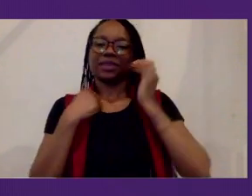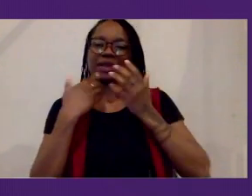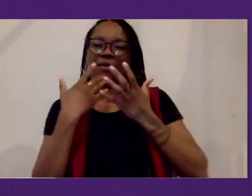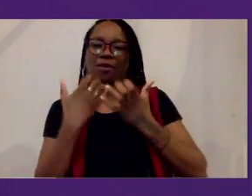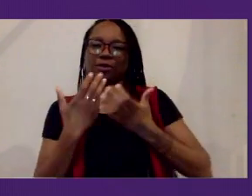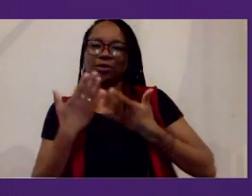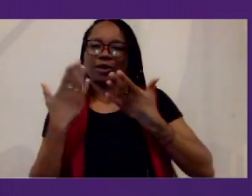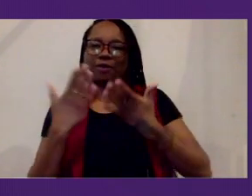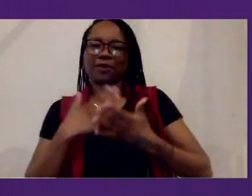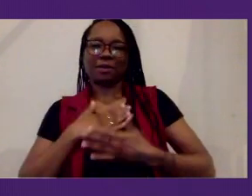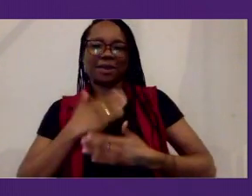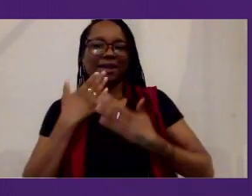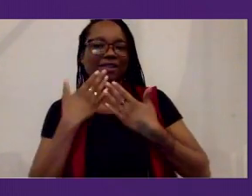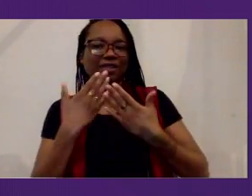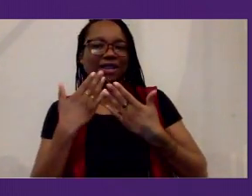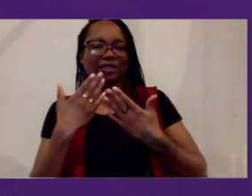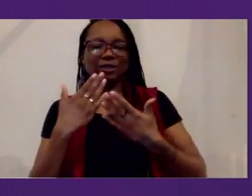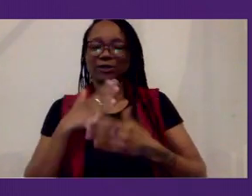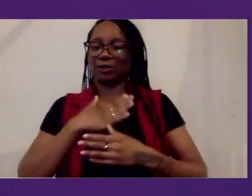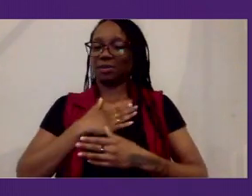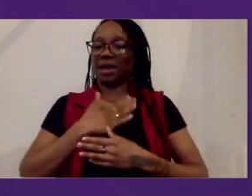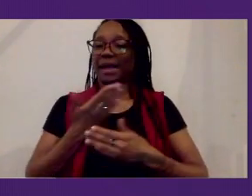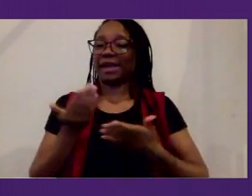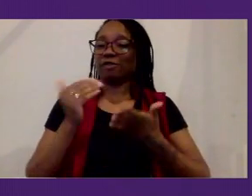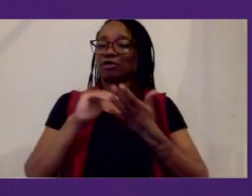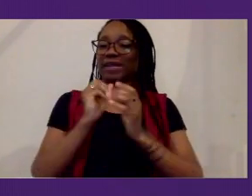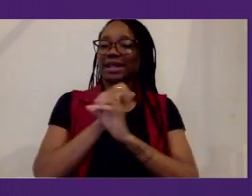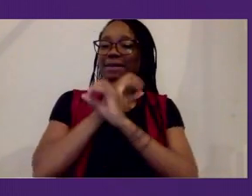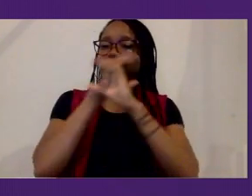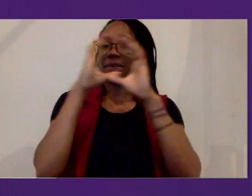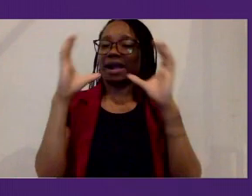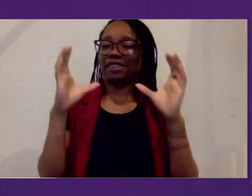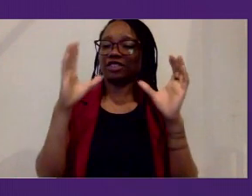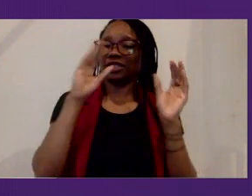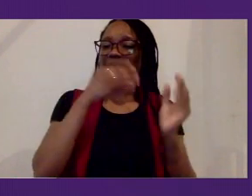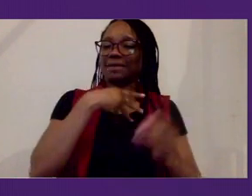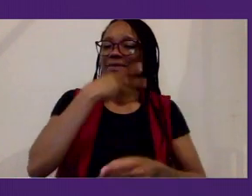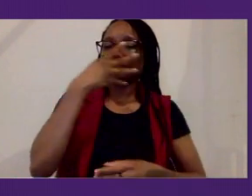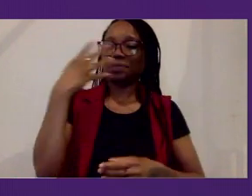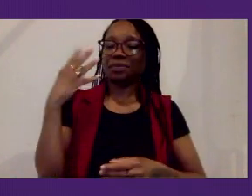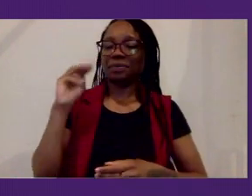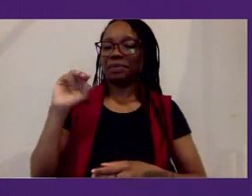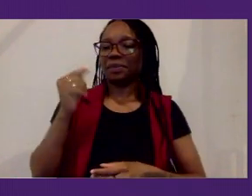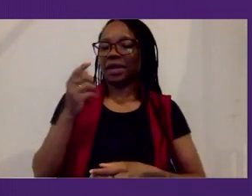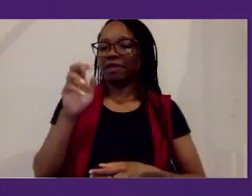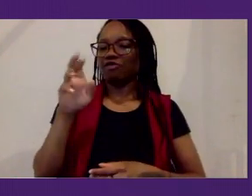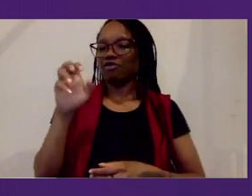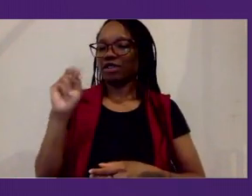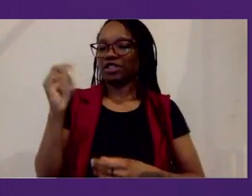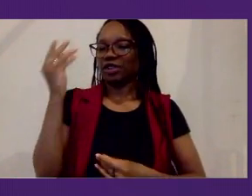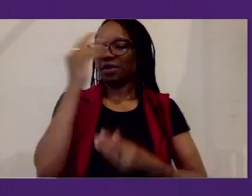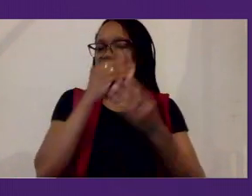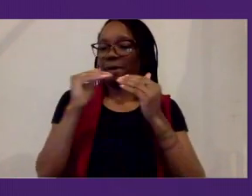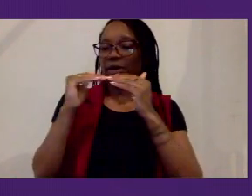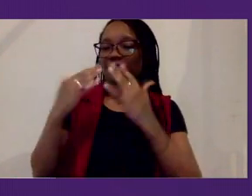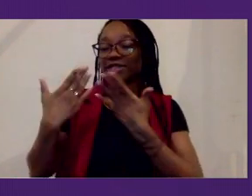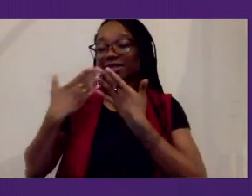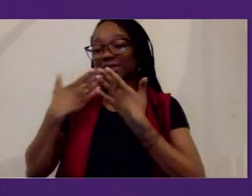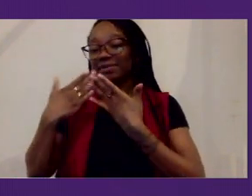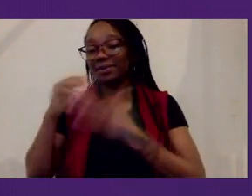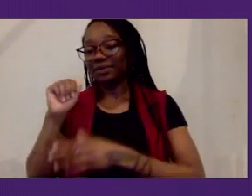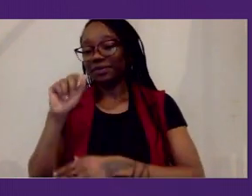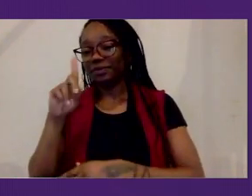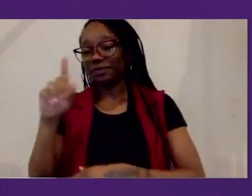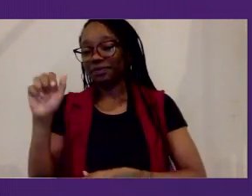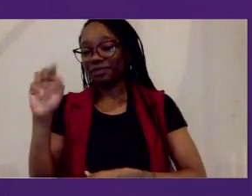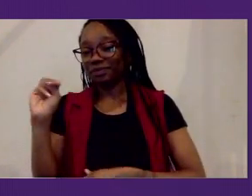to my Re-imagining Migration thought partners? Thanks, Adam. And to my professional collaborative